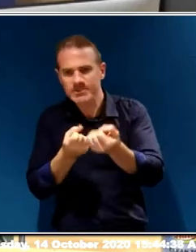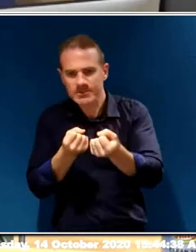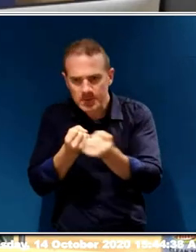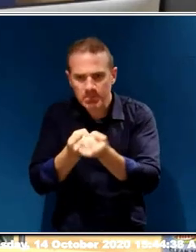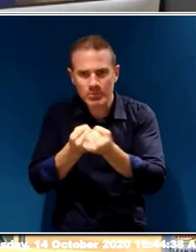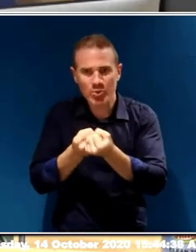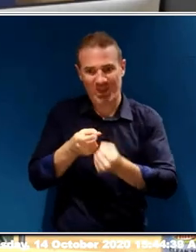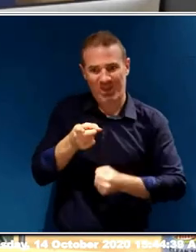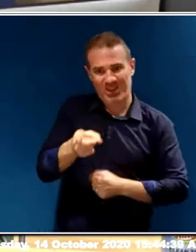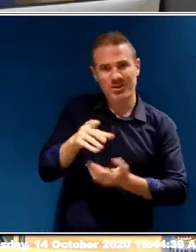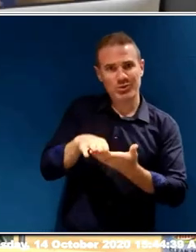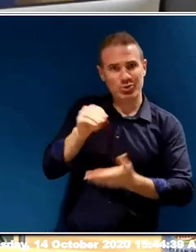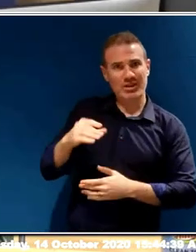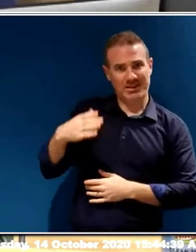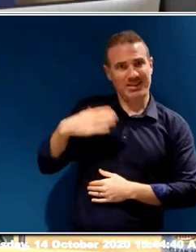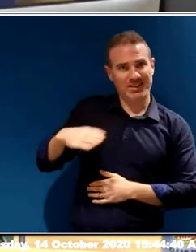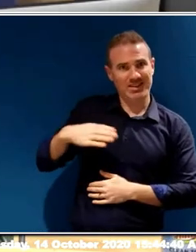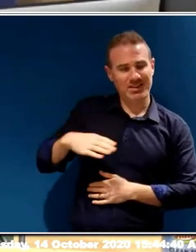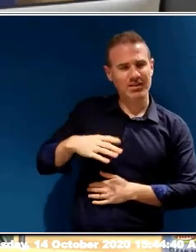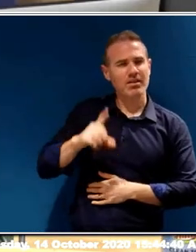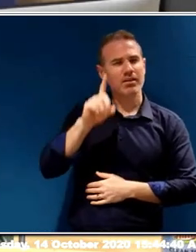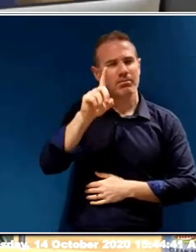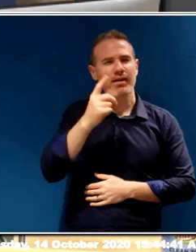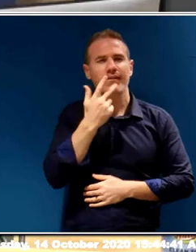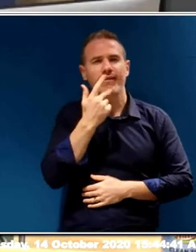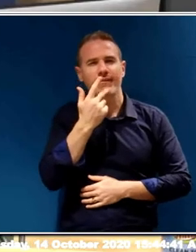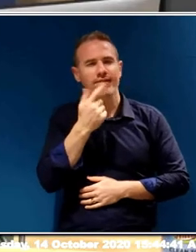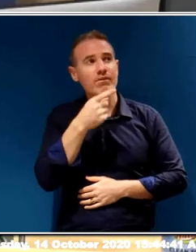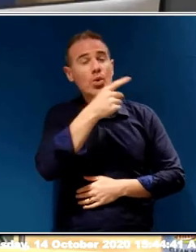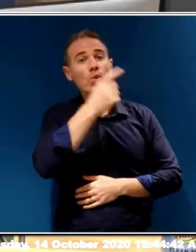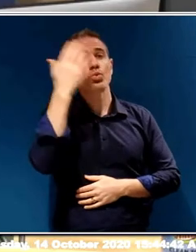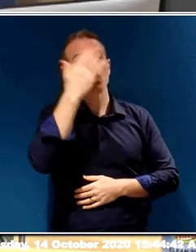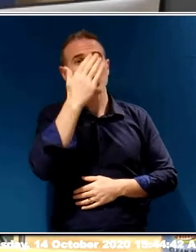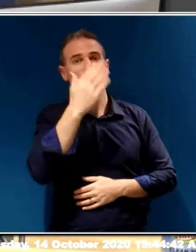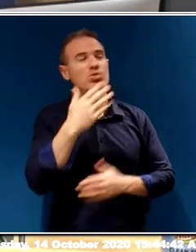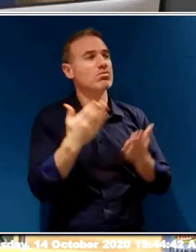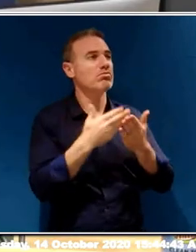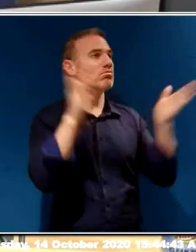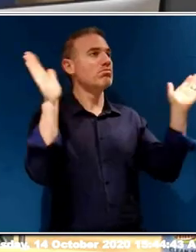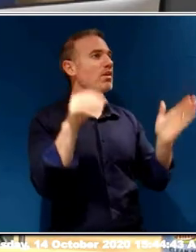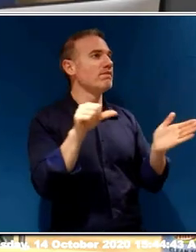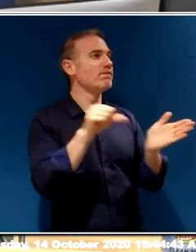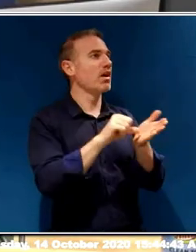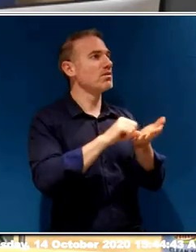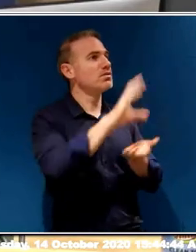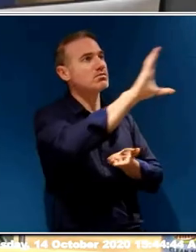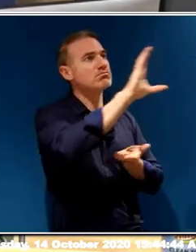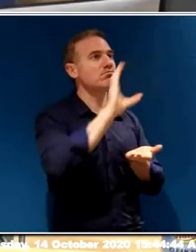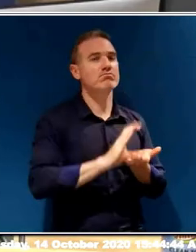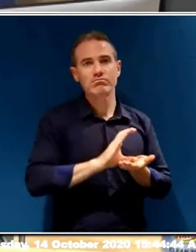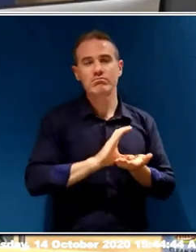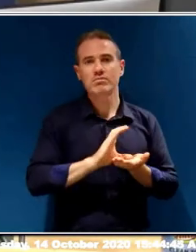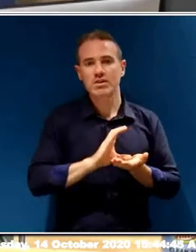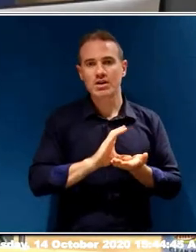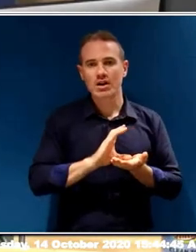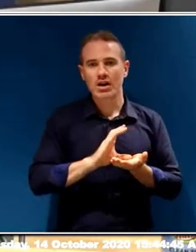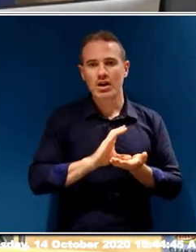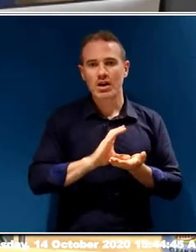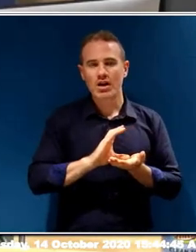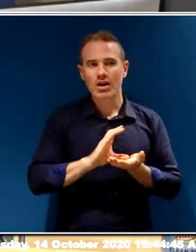But if the school just received funding, then wouldn't there have to be even